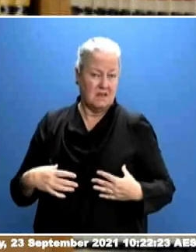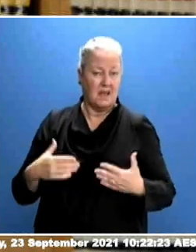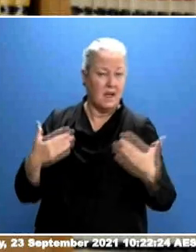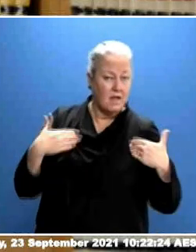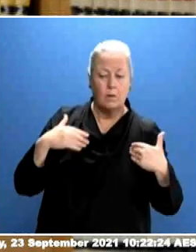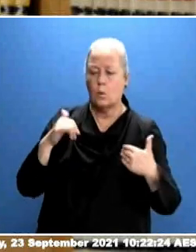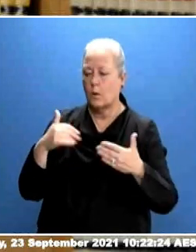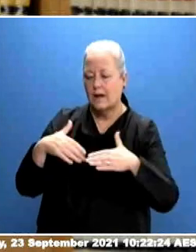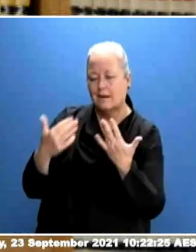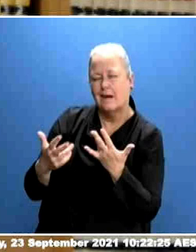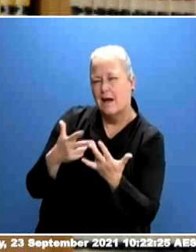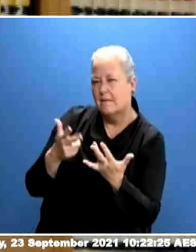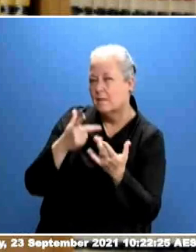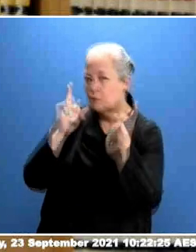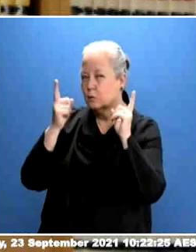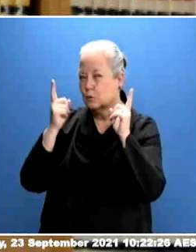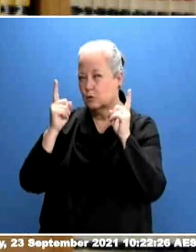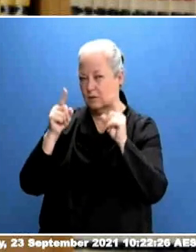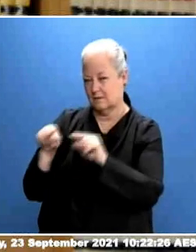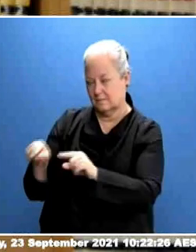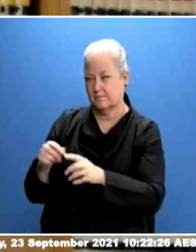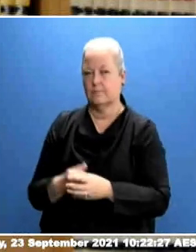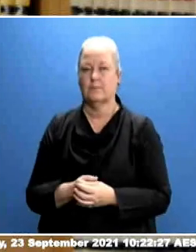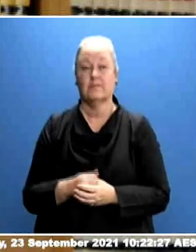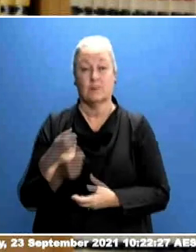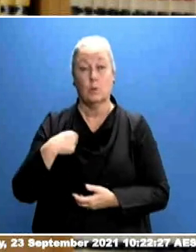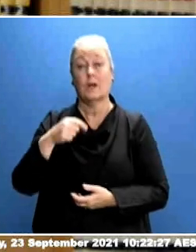other standout concerns in that area, and we compile all of that information